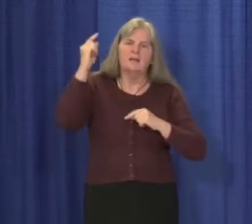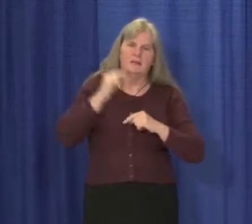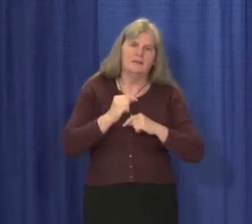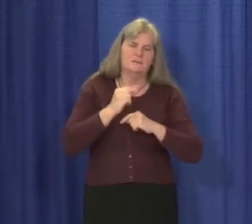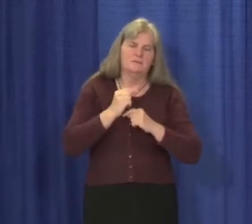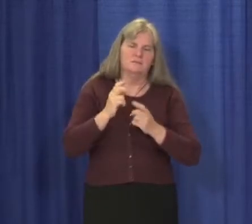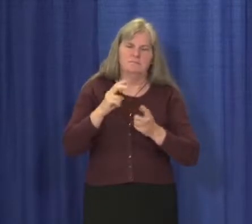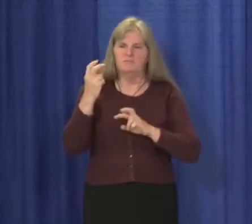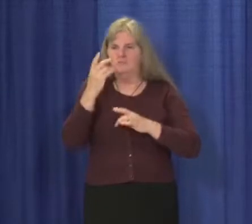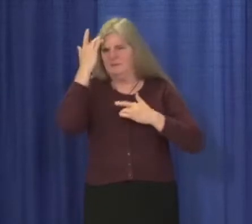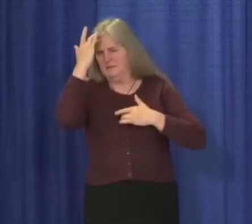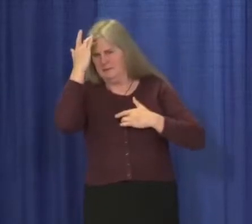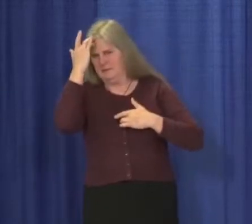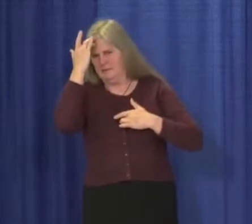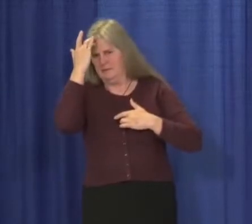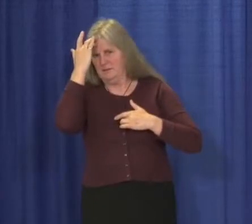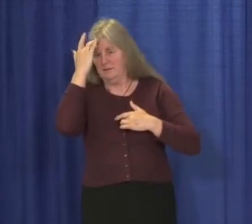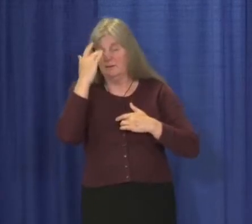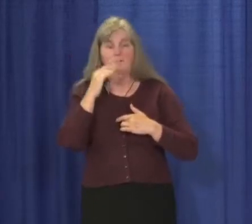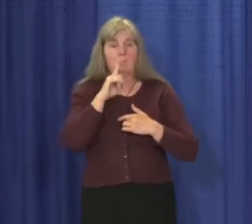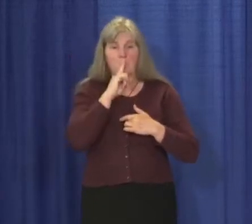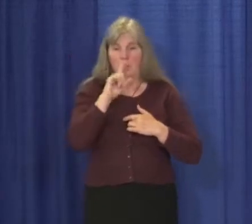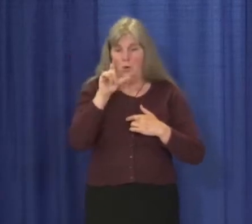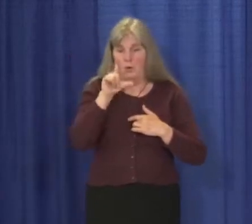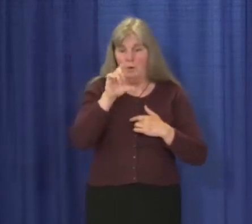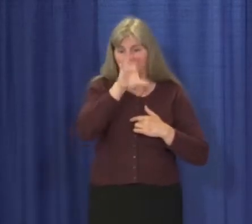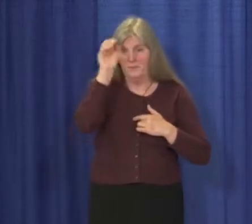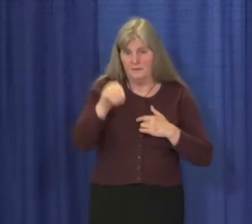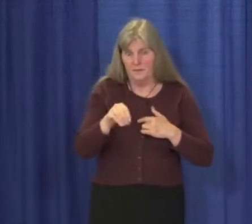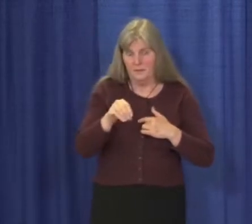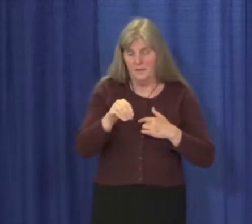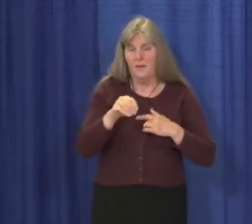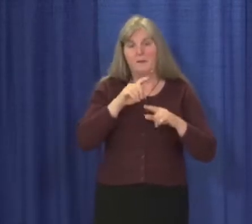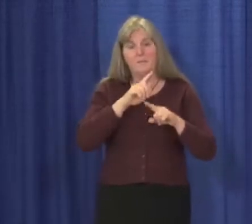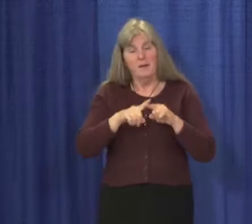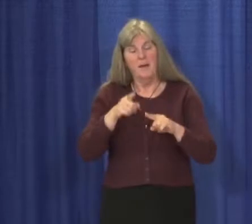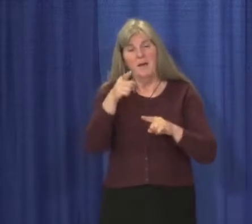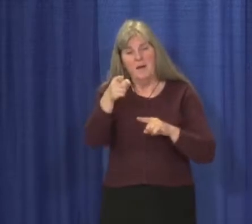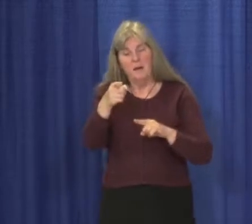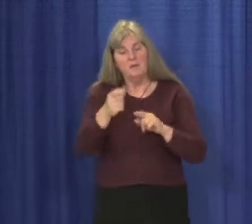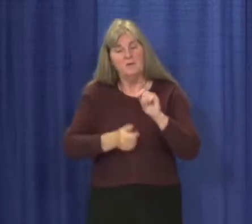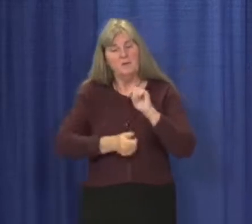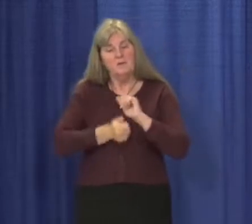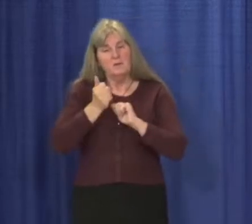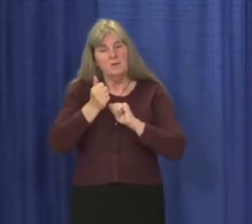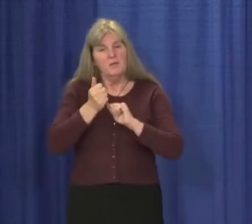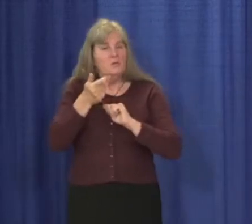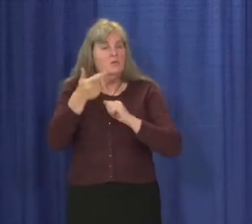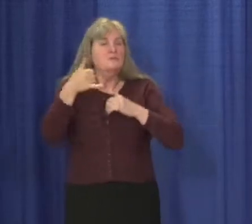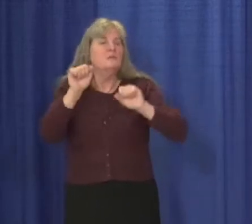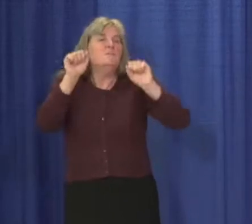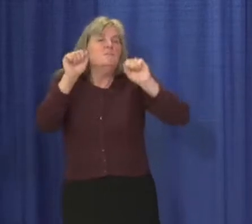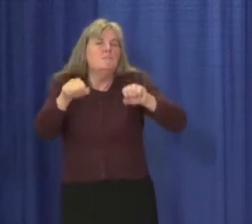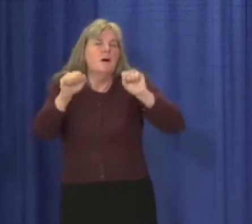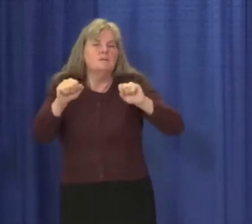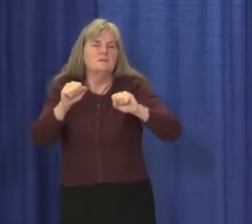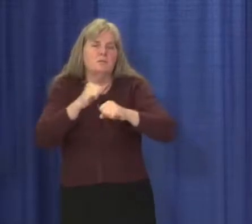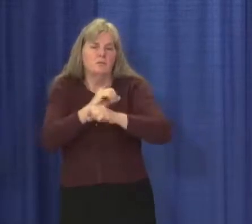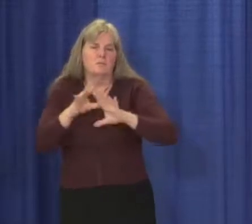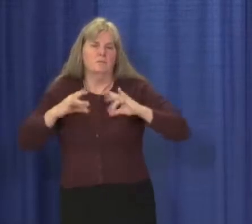should proceed with confidence but recognize and certain circumstances you still can get infected.